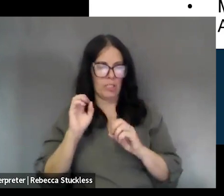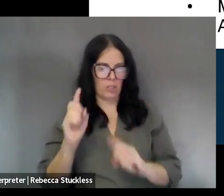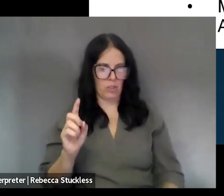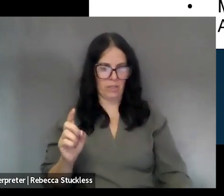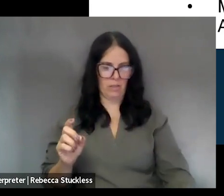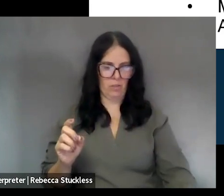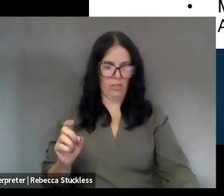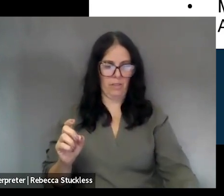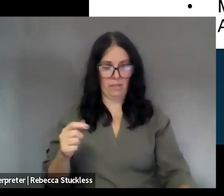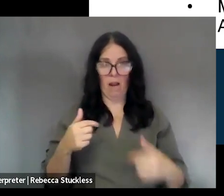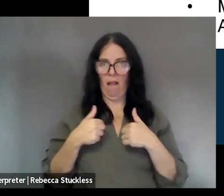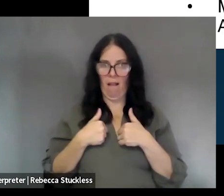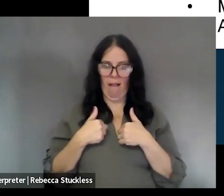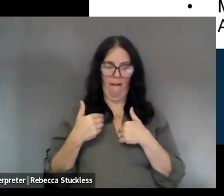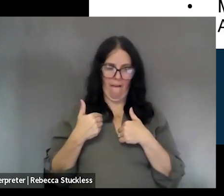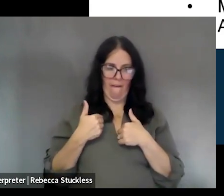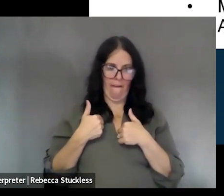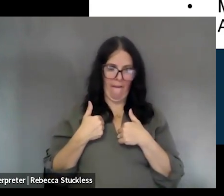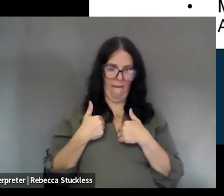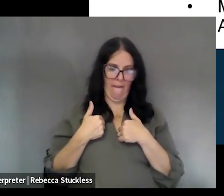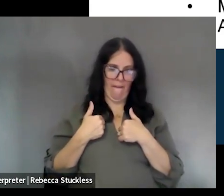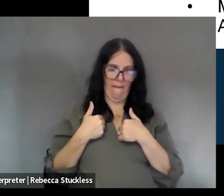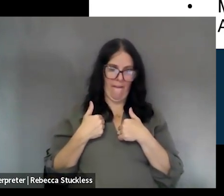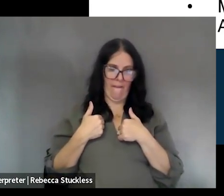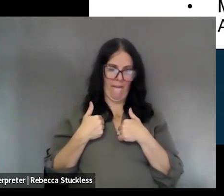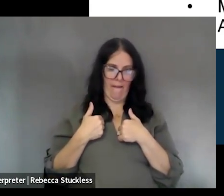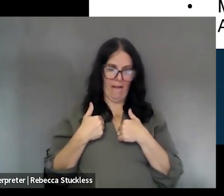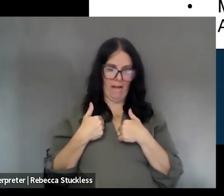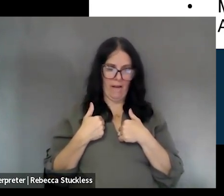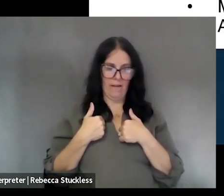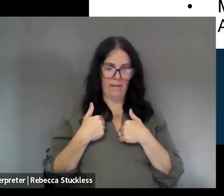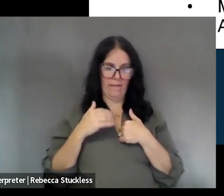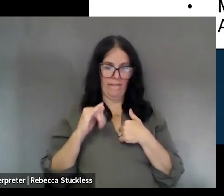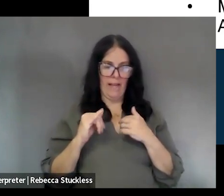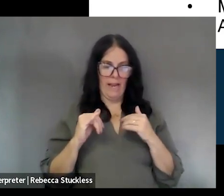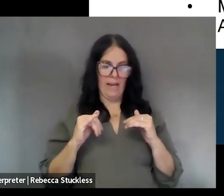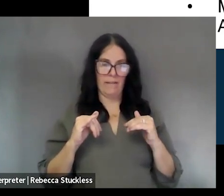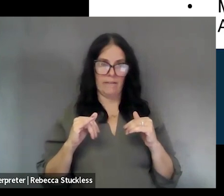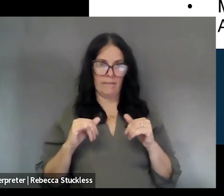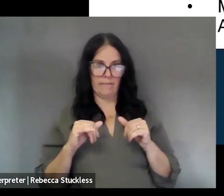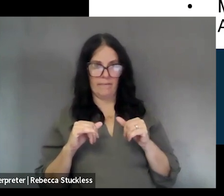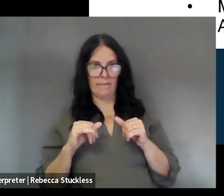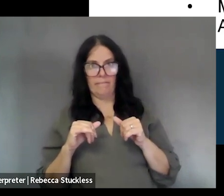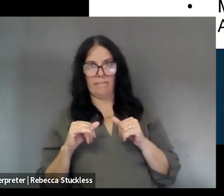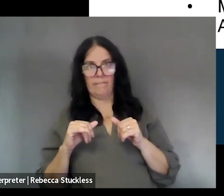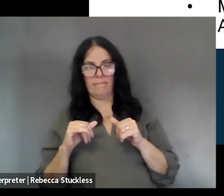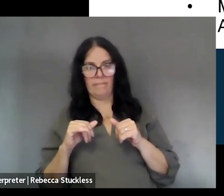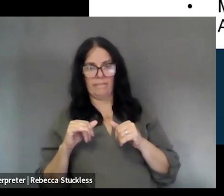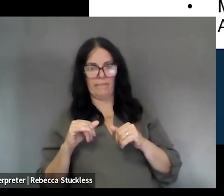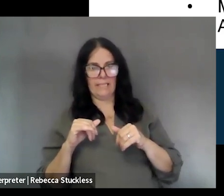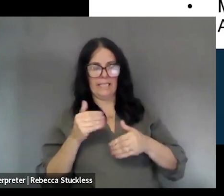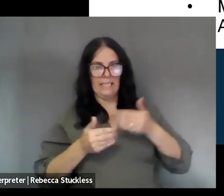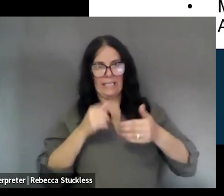with executive functioning issues, which in turn affected my learning. So, what I noticed